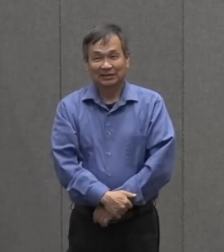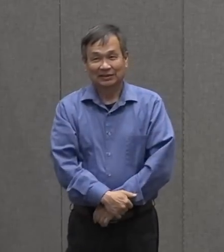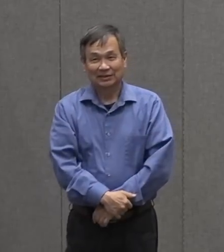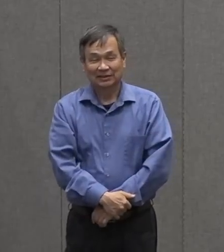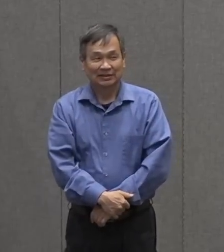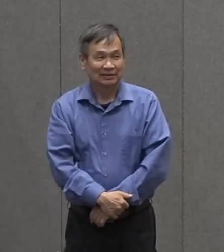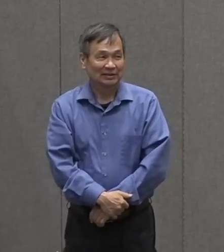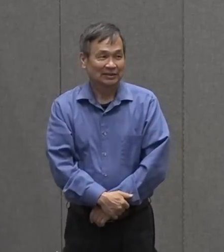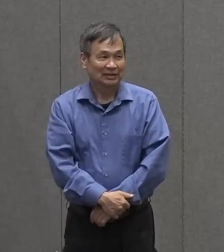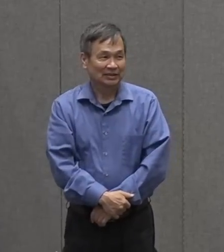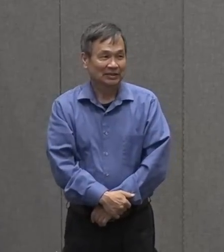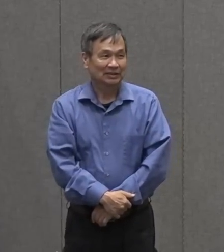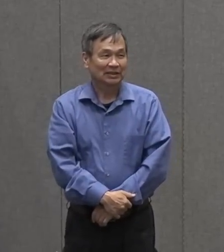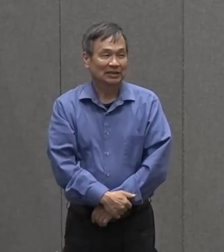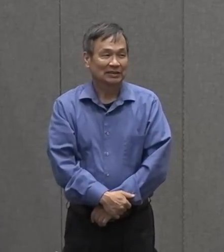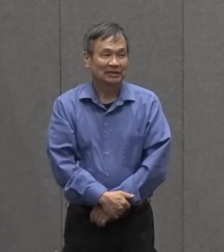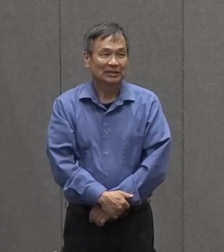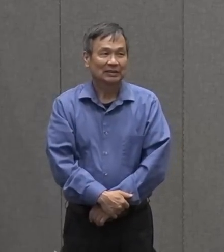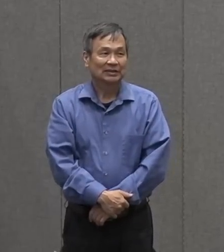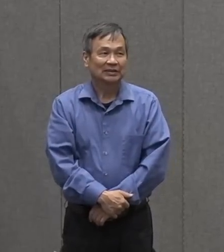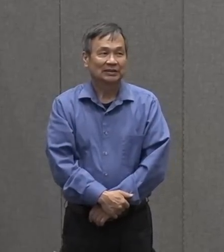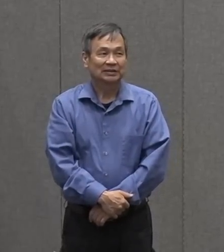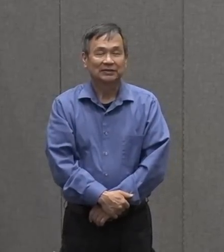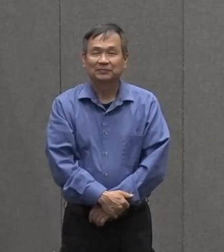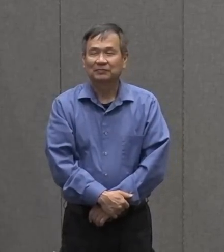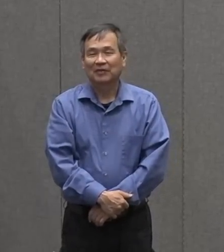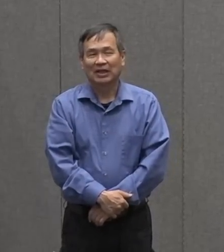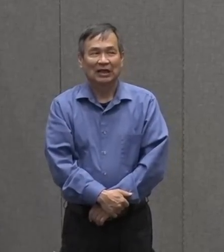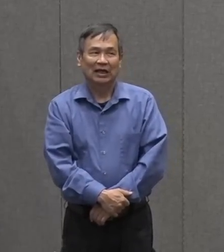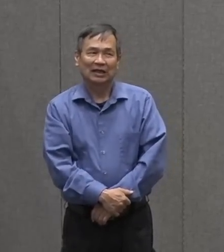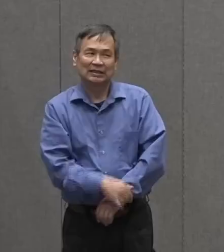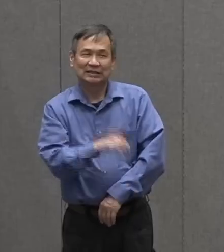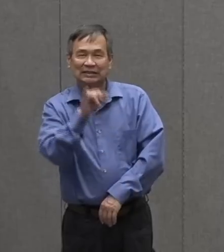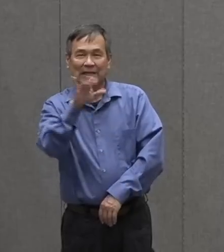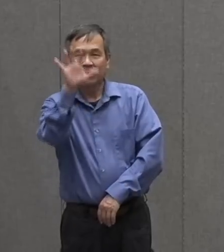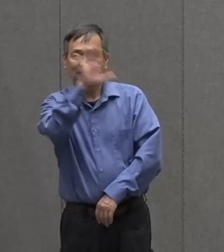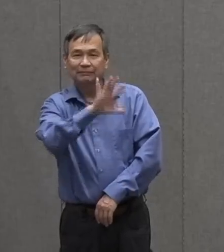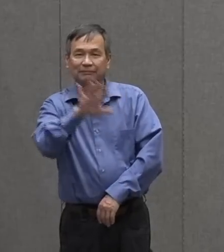And I want to try to stay in my general area and by that.